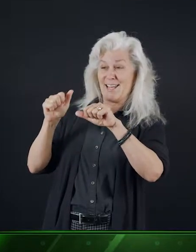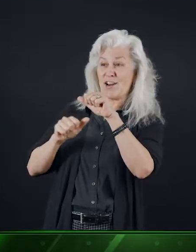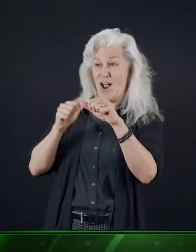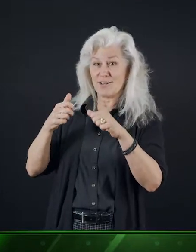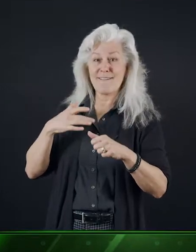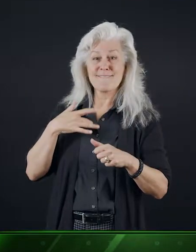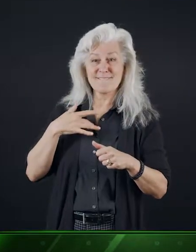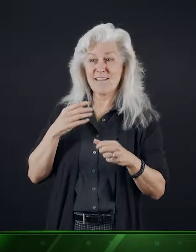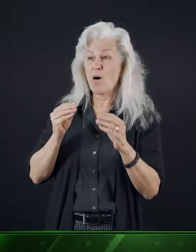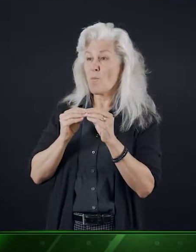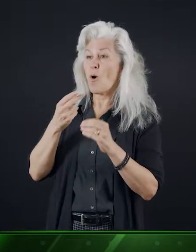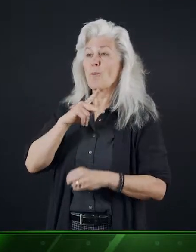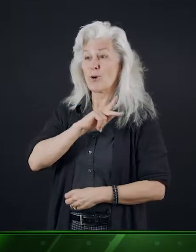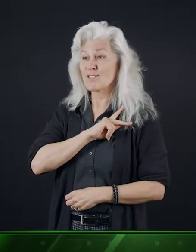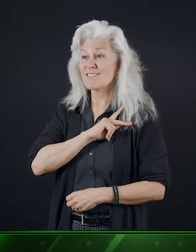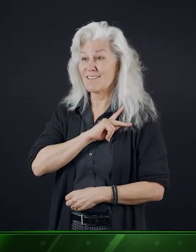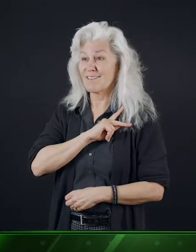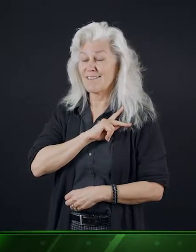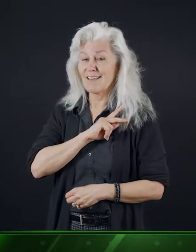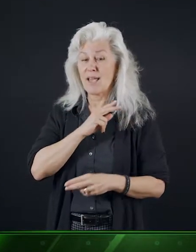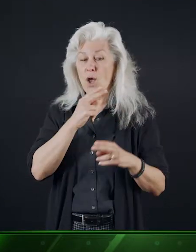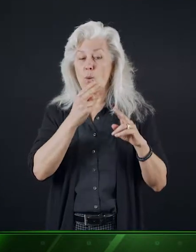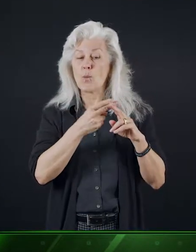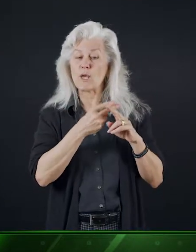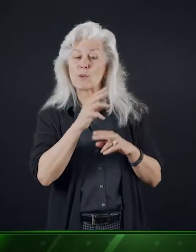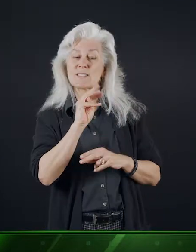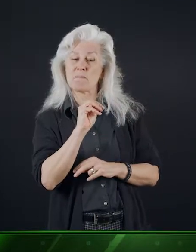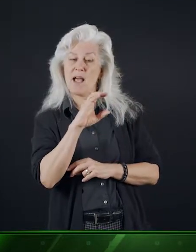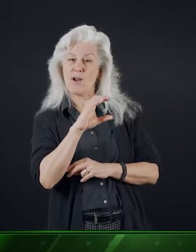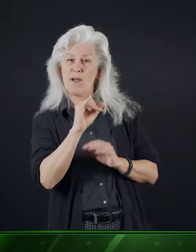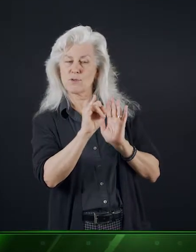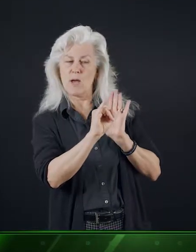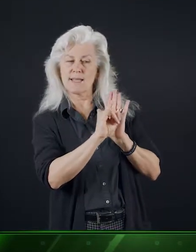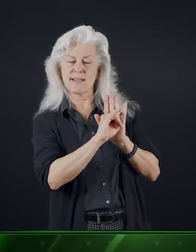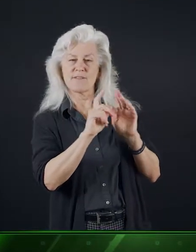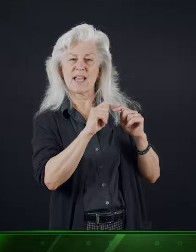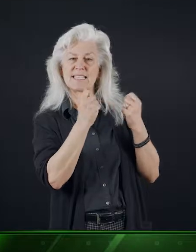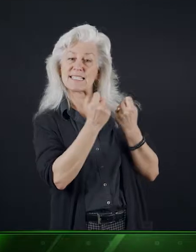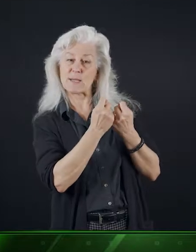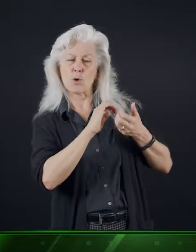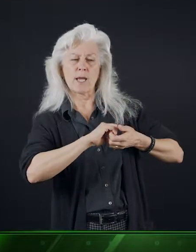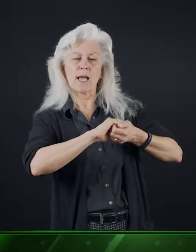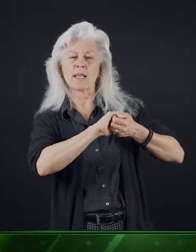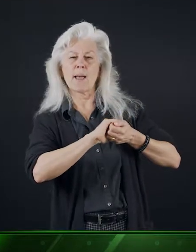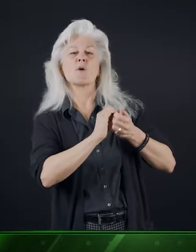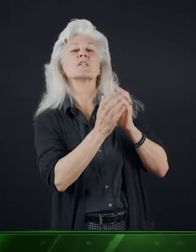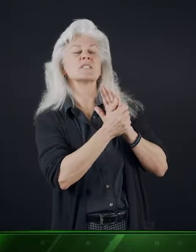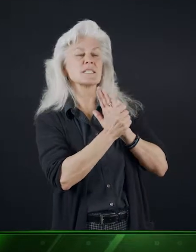It felt a lot more personal. We use Minecraft to identify teamwork and collaboration skills,